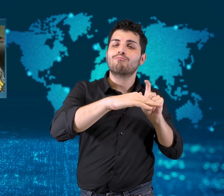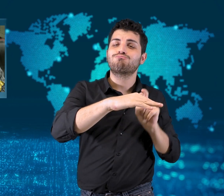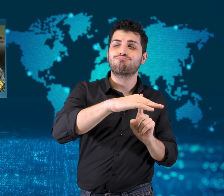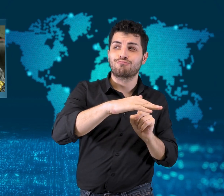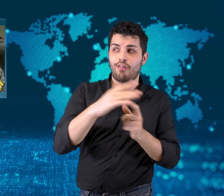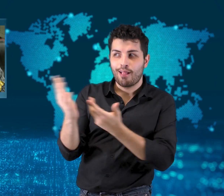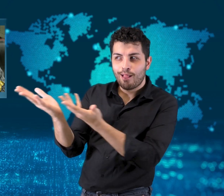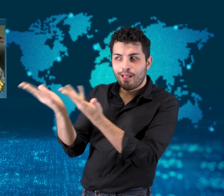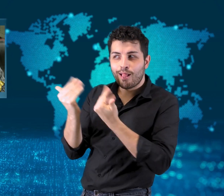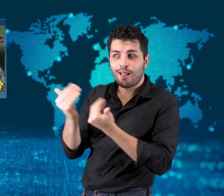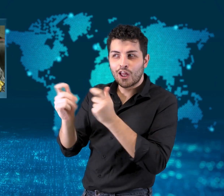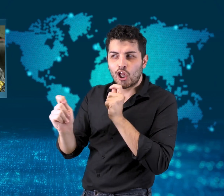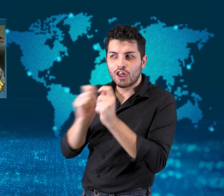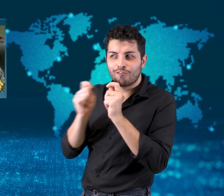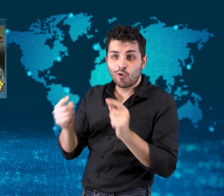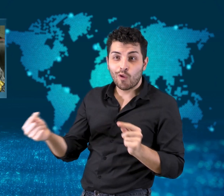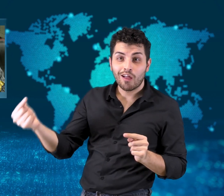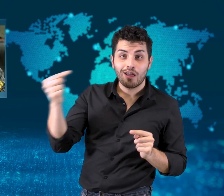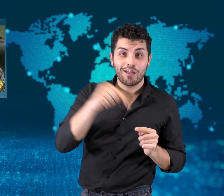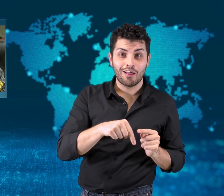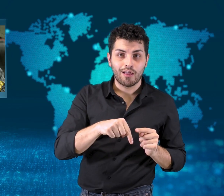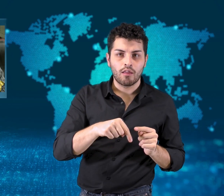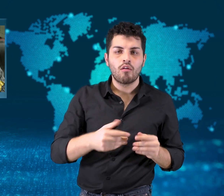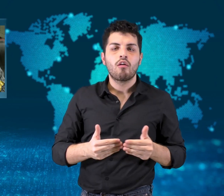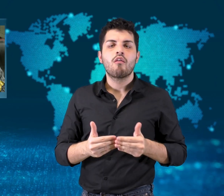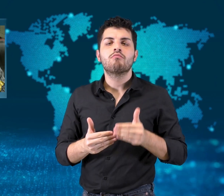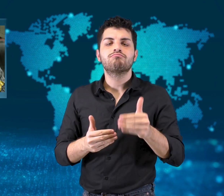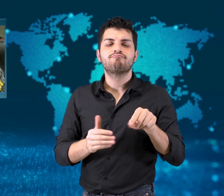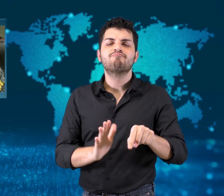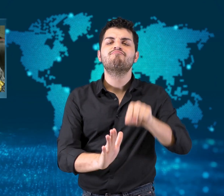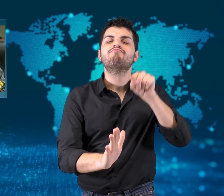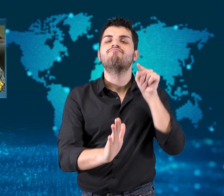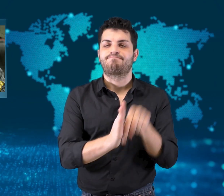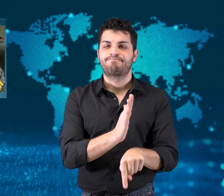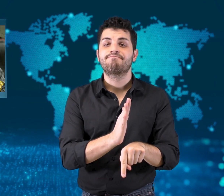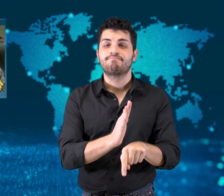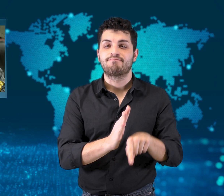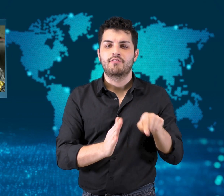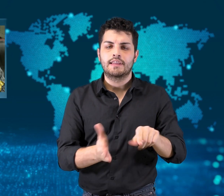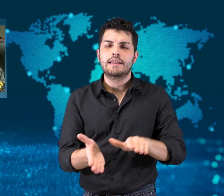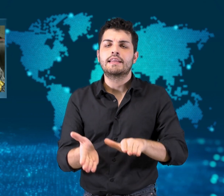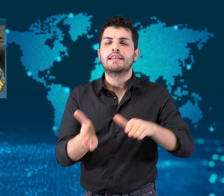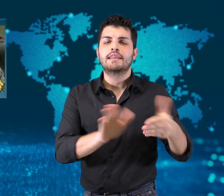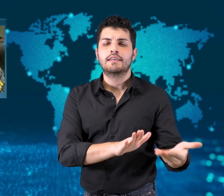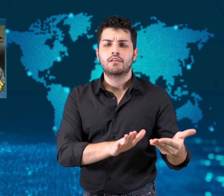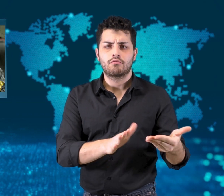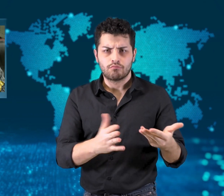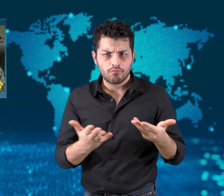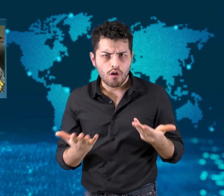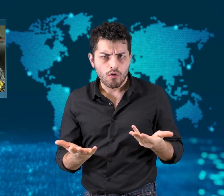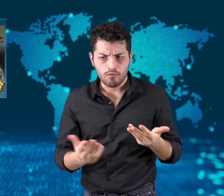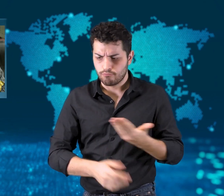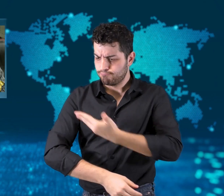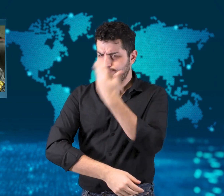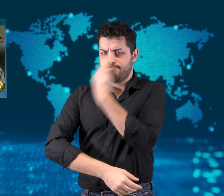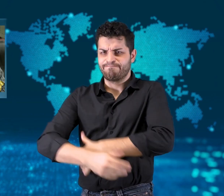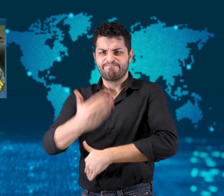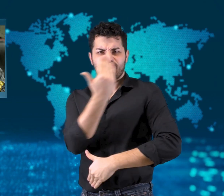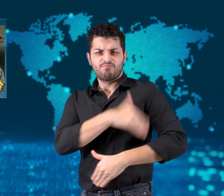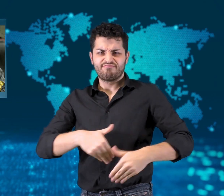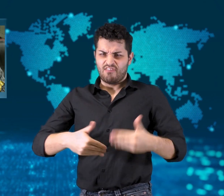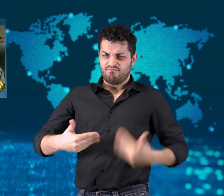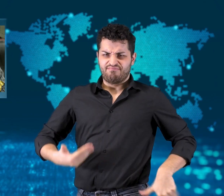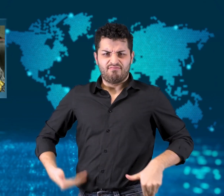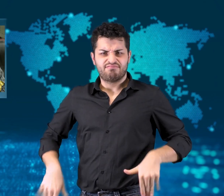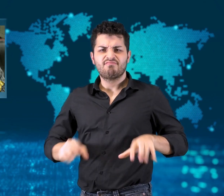Madsen received an unusual life sentence for the murder of only one